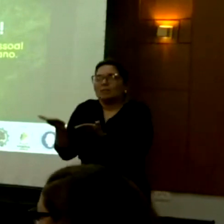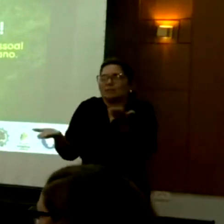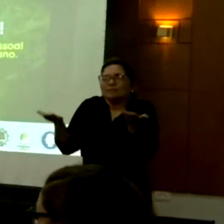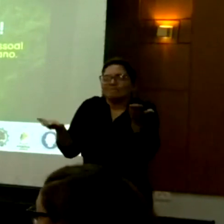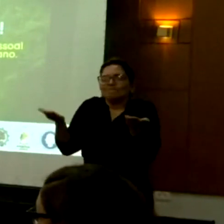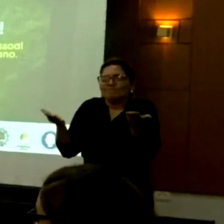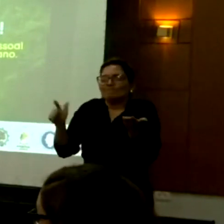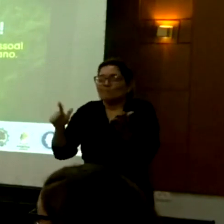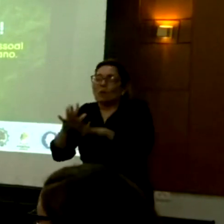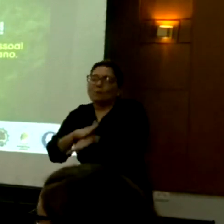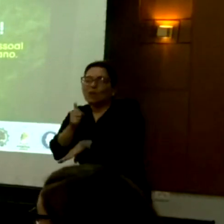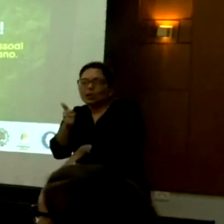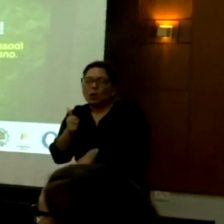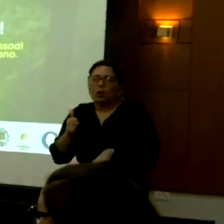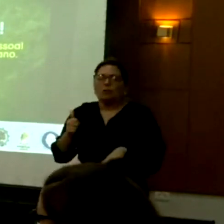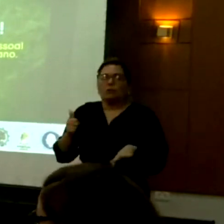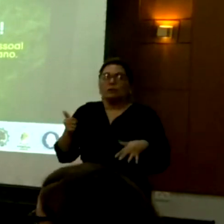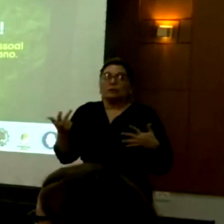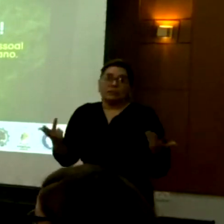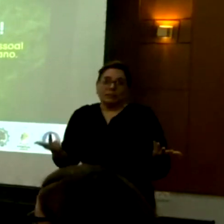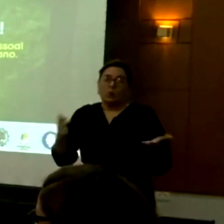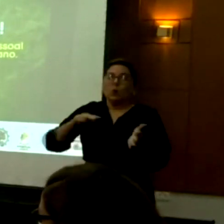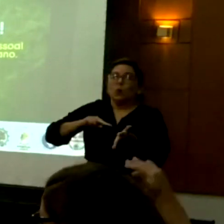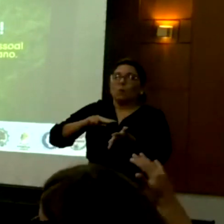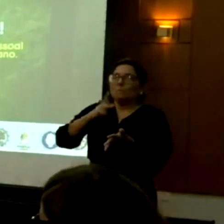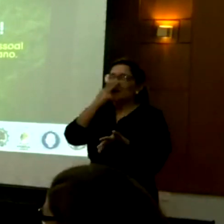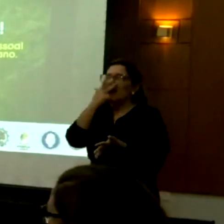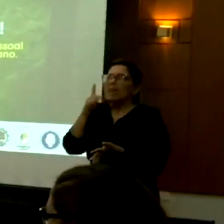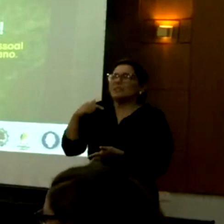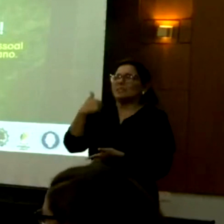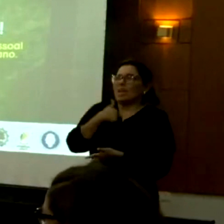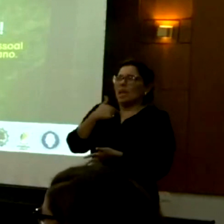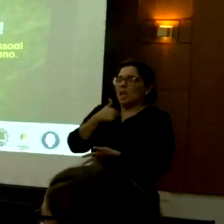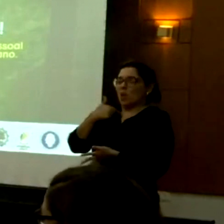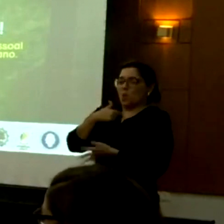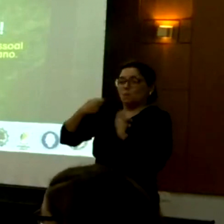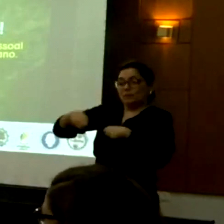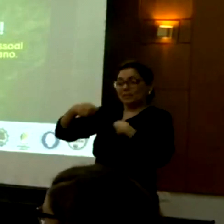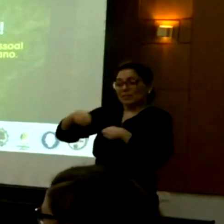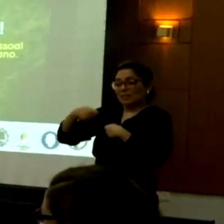better, that is, I would have to have an intensification to reach these thirty years